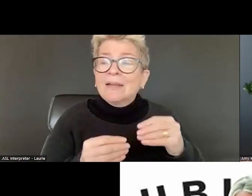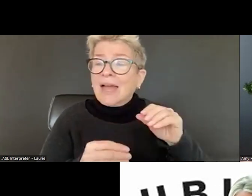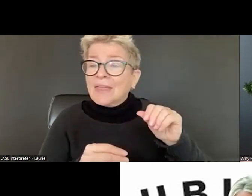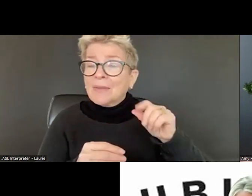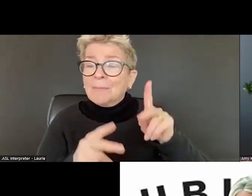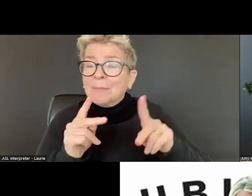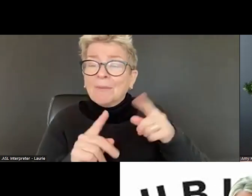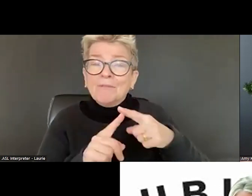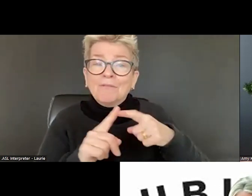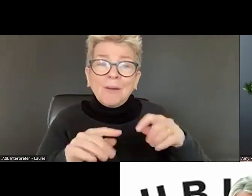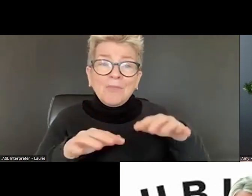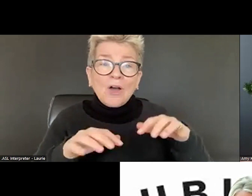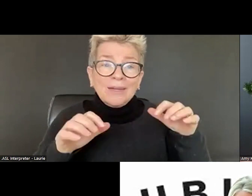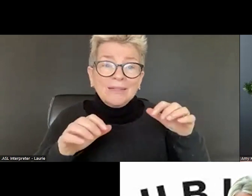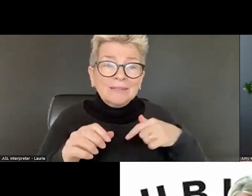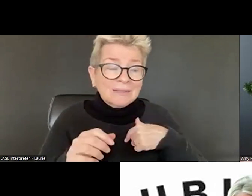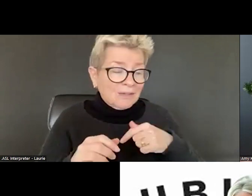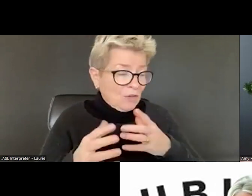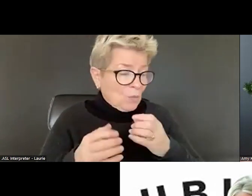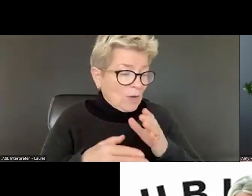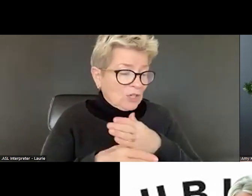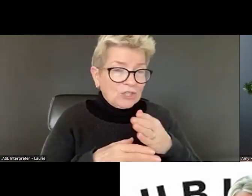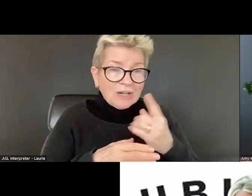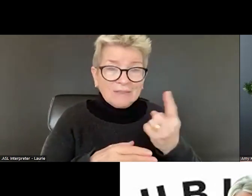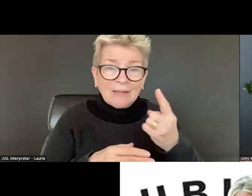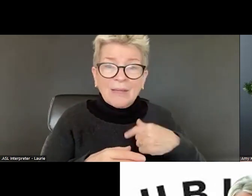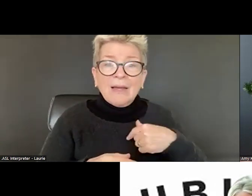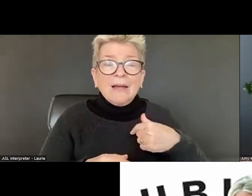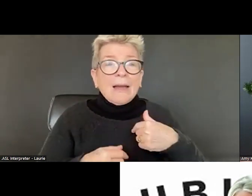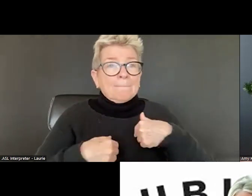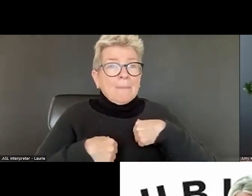a reaction if this resonates with you I did not talk about money in my household growing up that